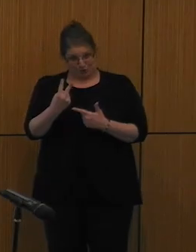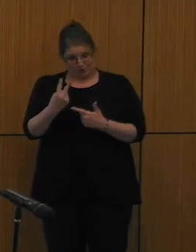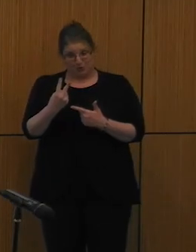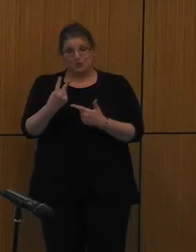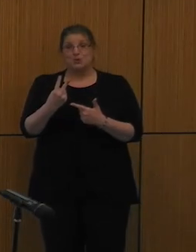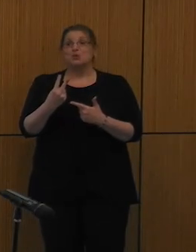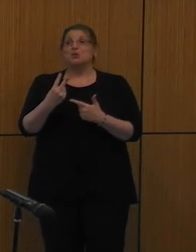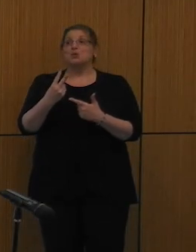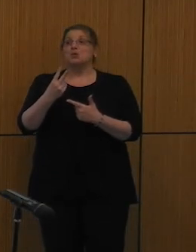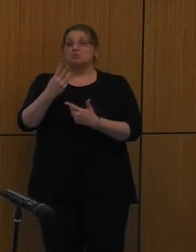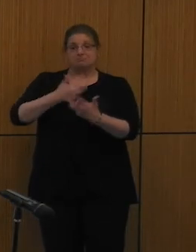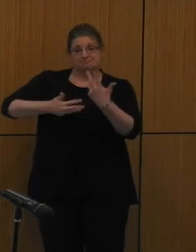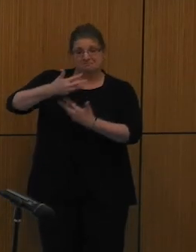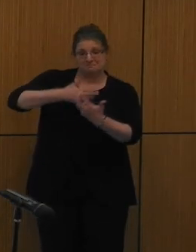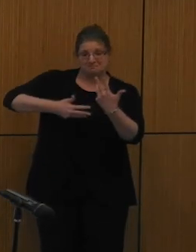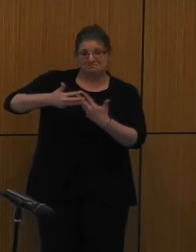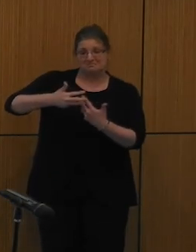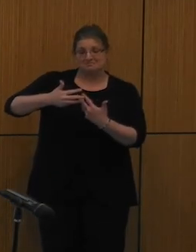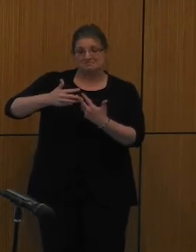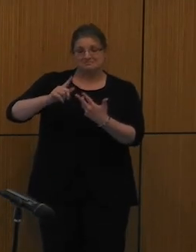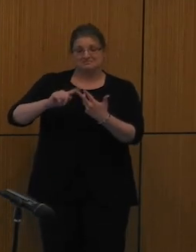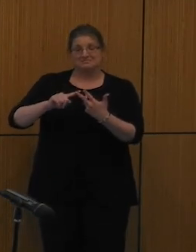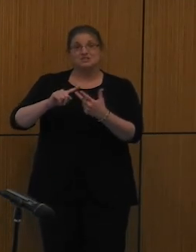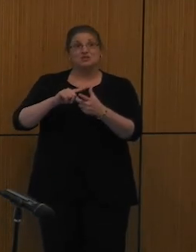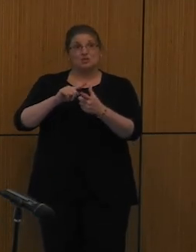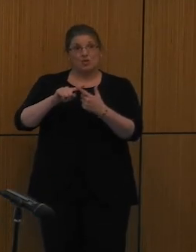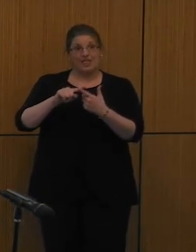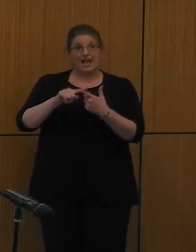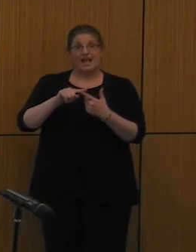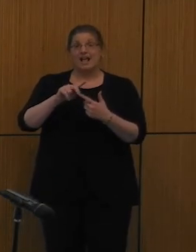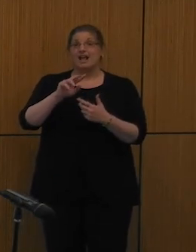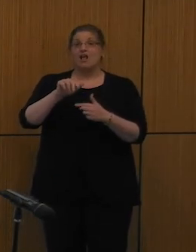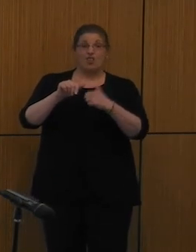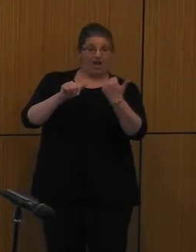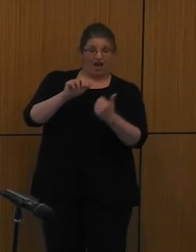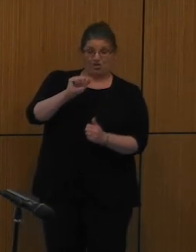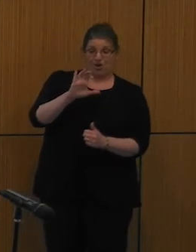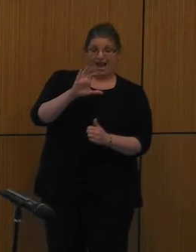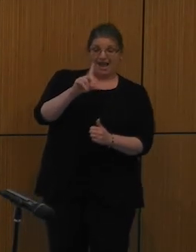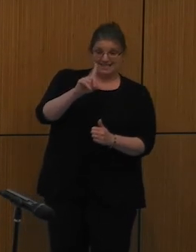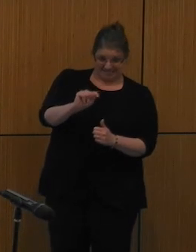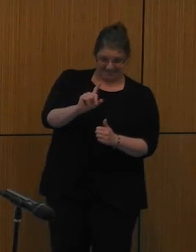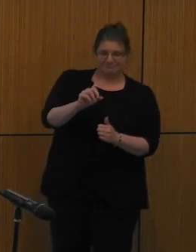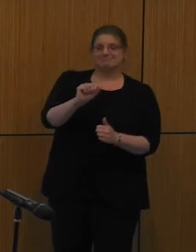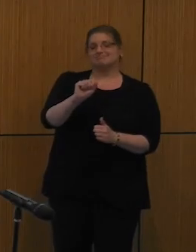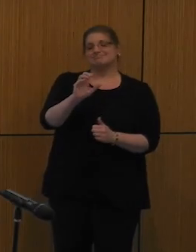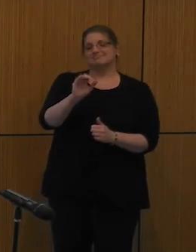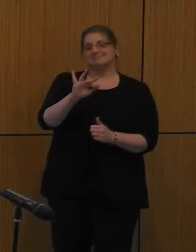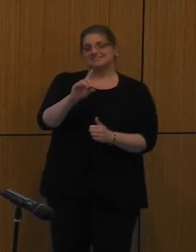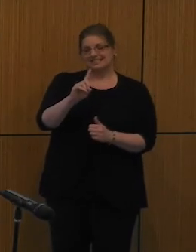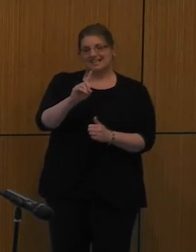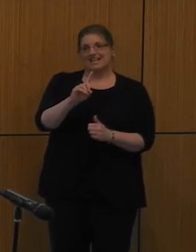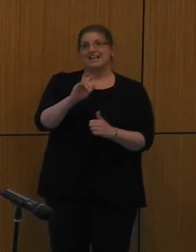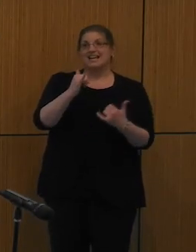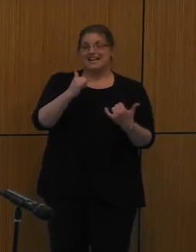And so in that case then bromate and bromide acid are going to make a really reactive intermediate bromine dioxide.